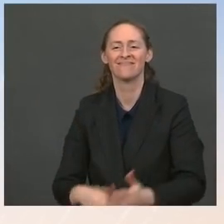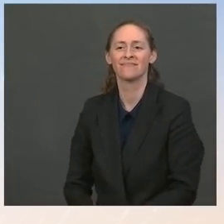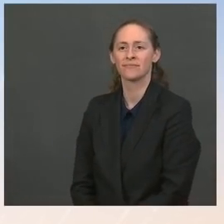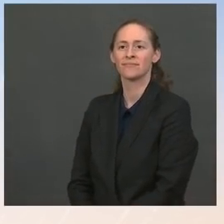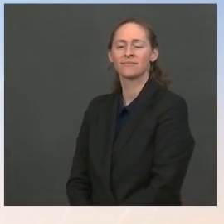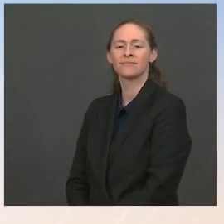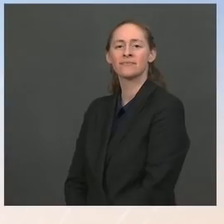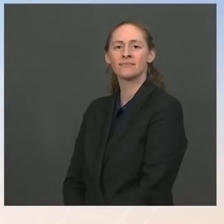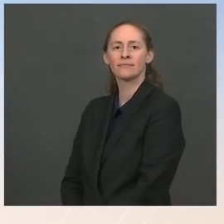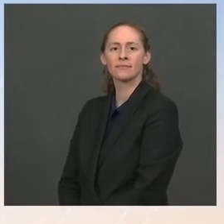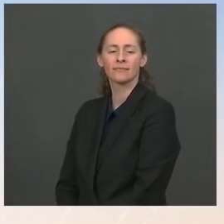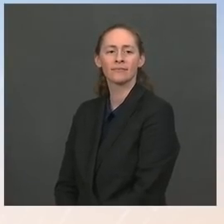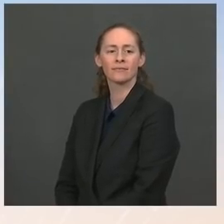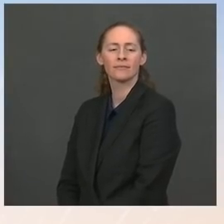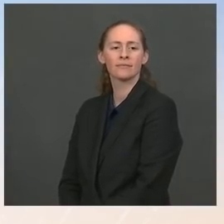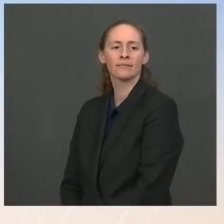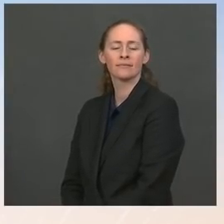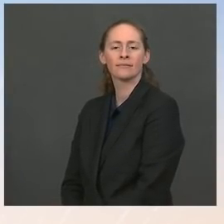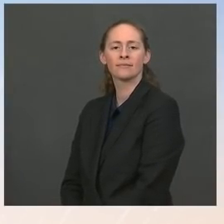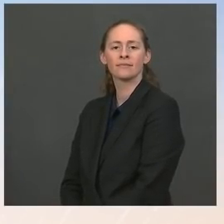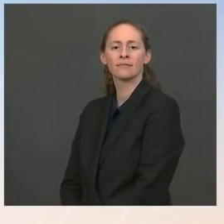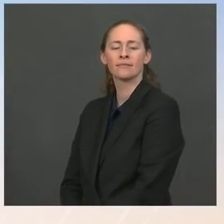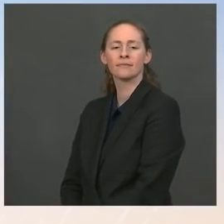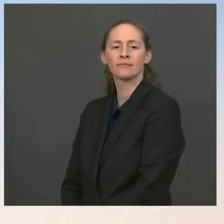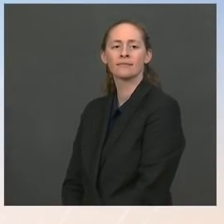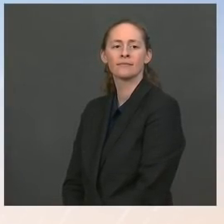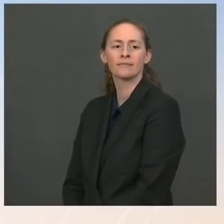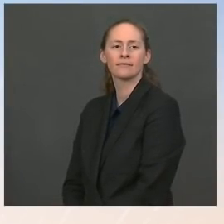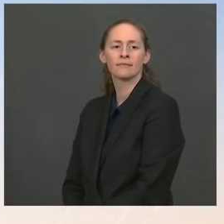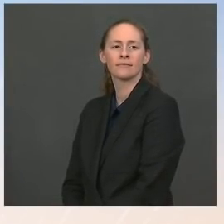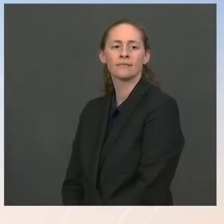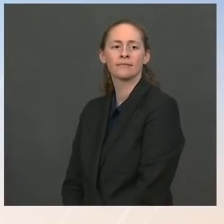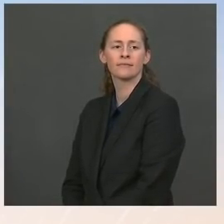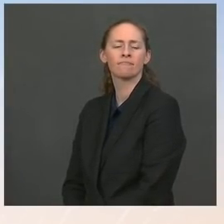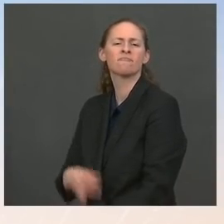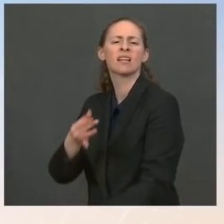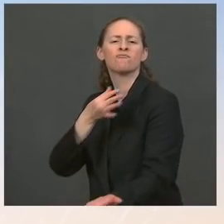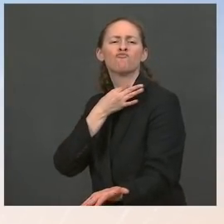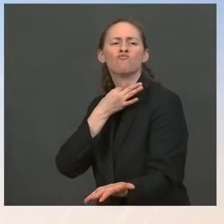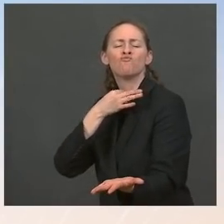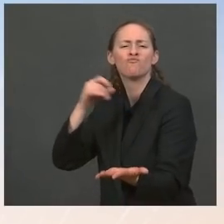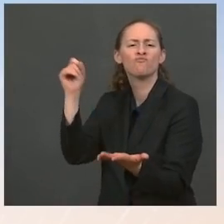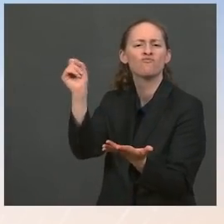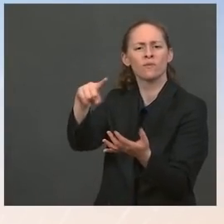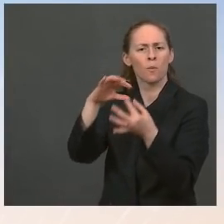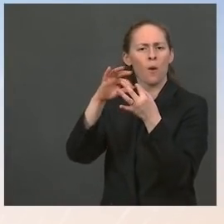to the Fifth Circuit staying the OSHA rule -- the vaccine or test mandate that was